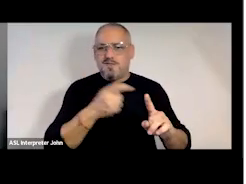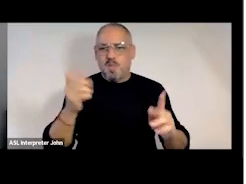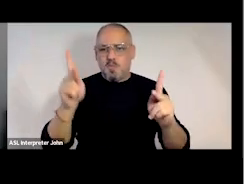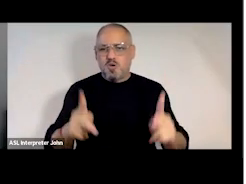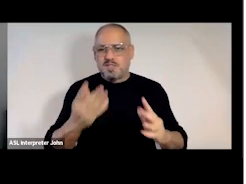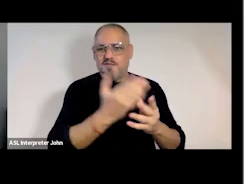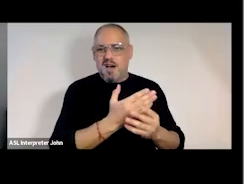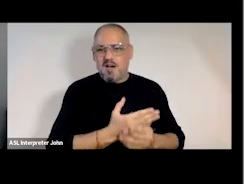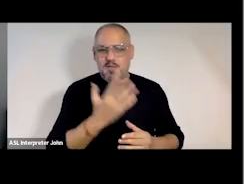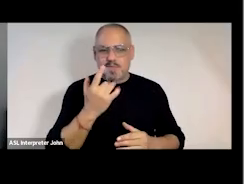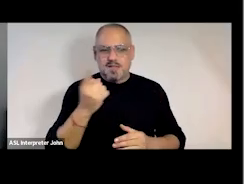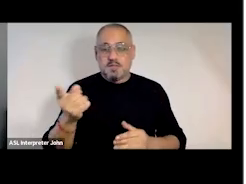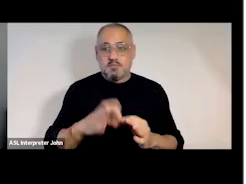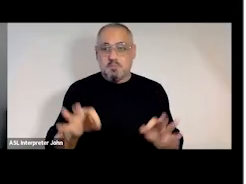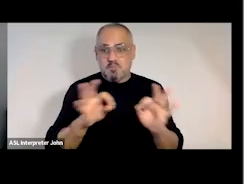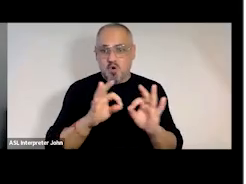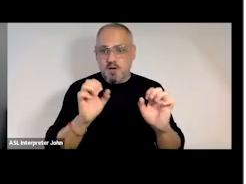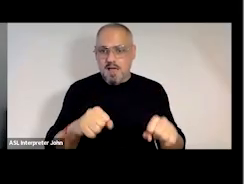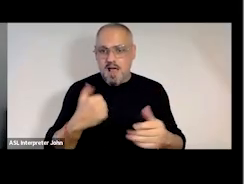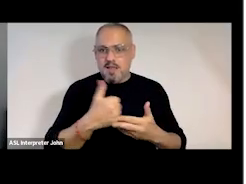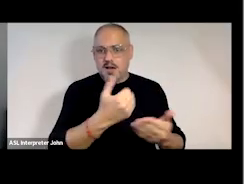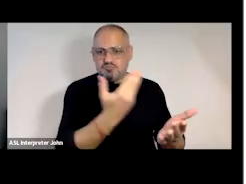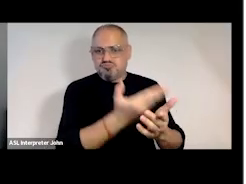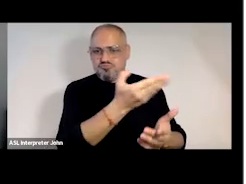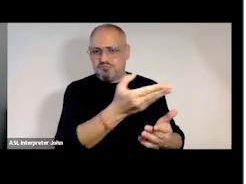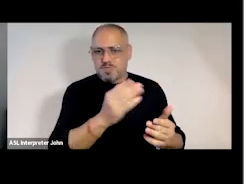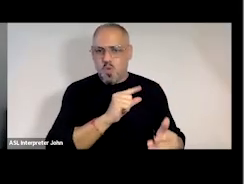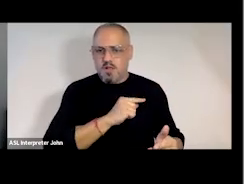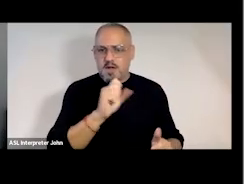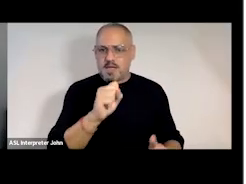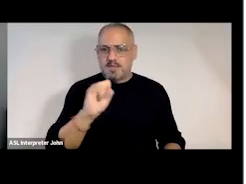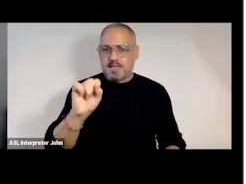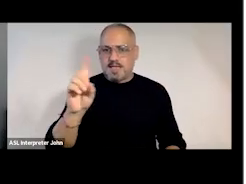because it could be critical records that help prove that they're eligible for SSI and SSDI.